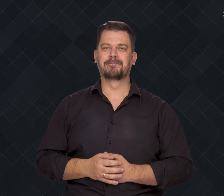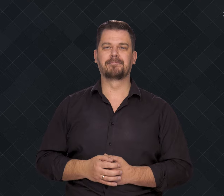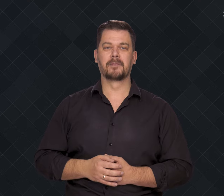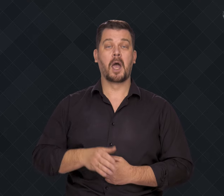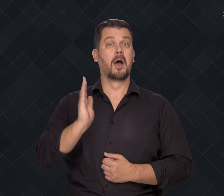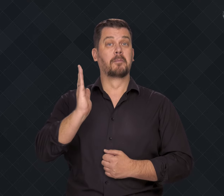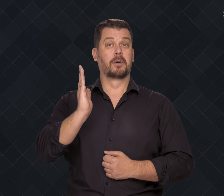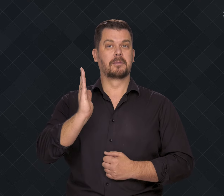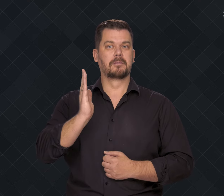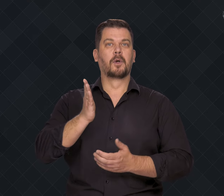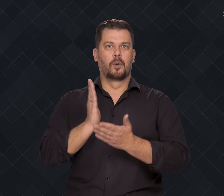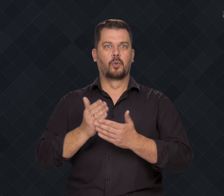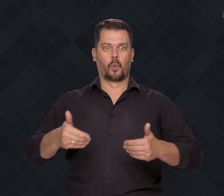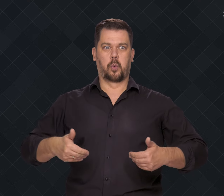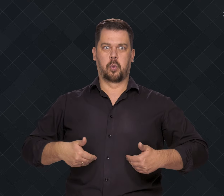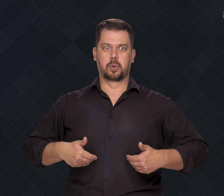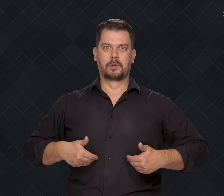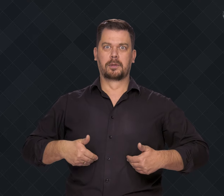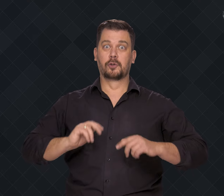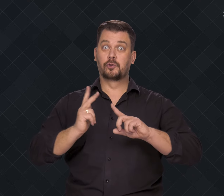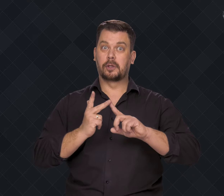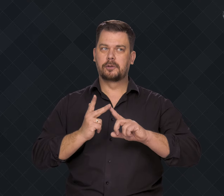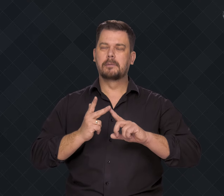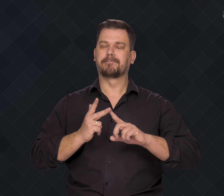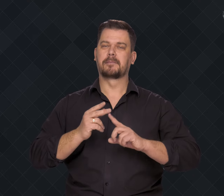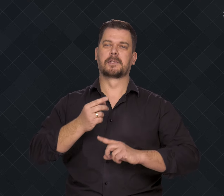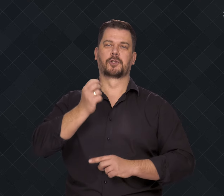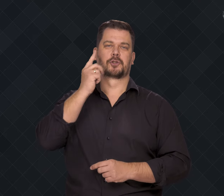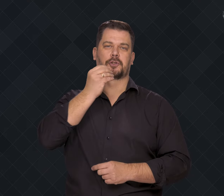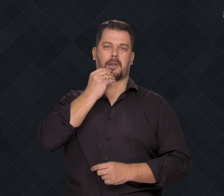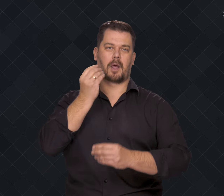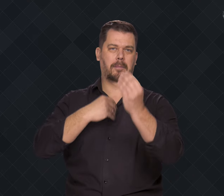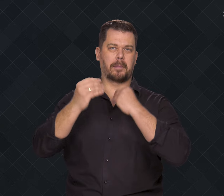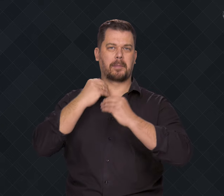And only later, when hunger arises again, they have breakfast.